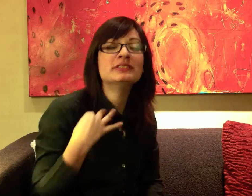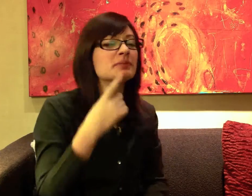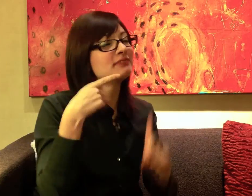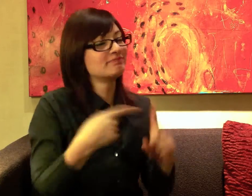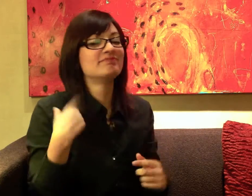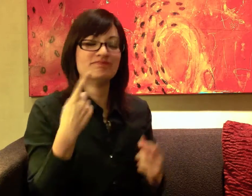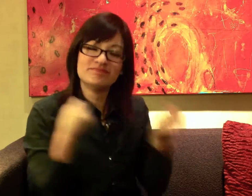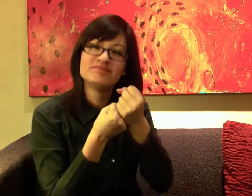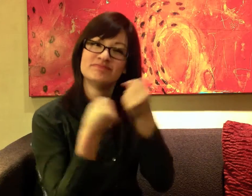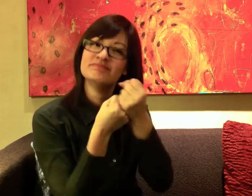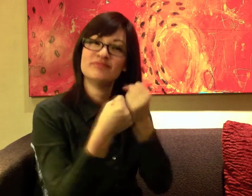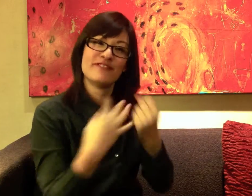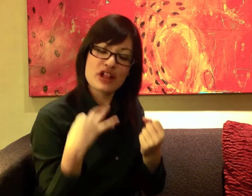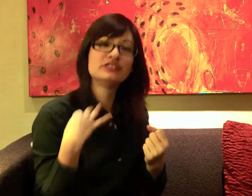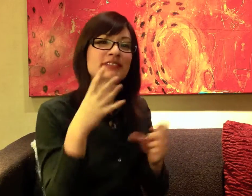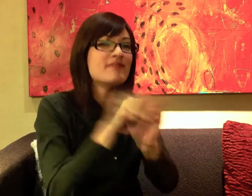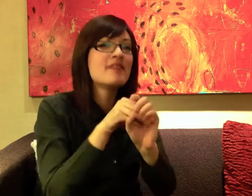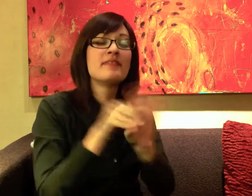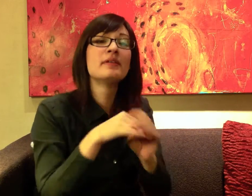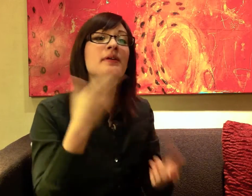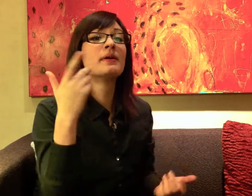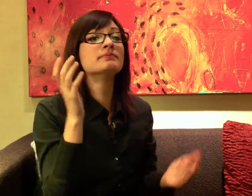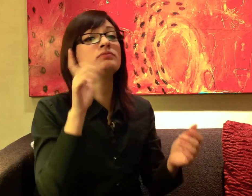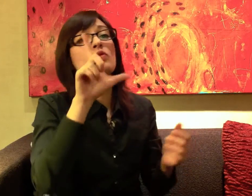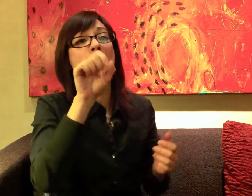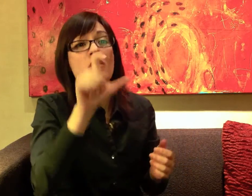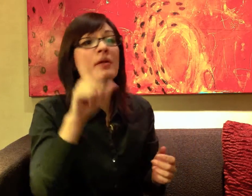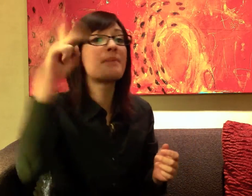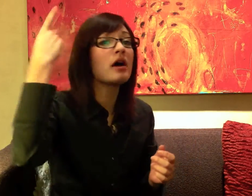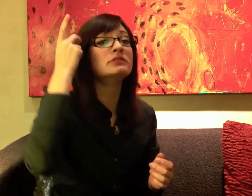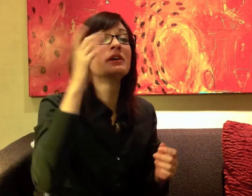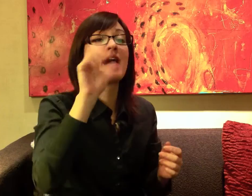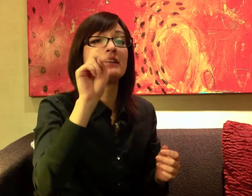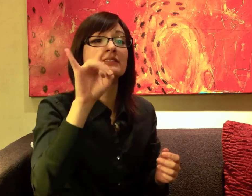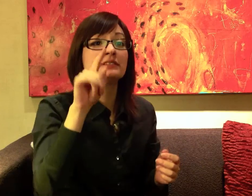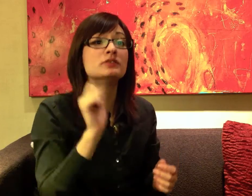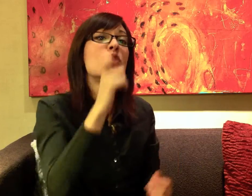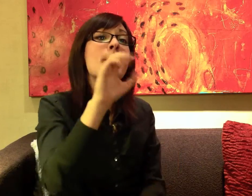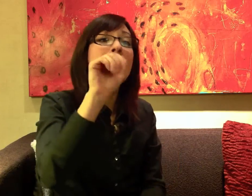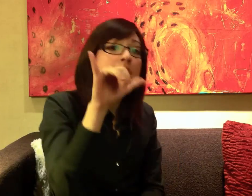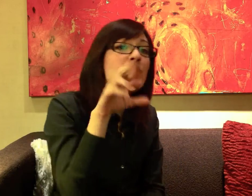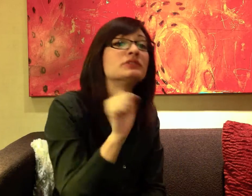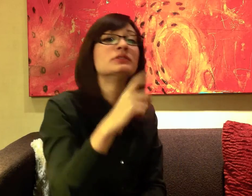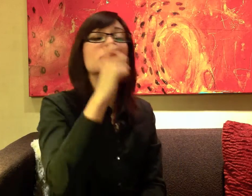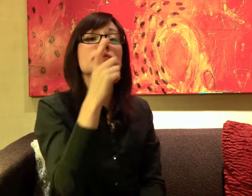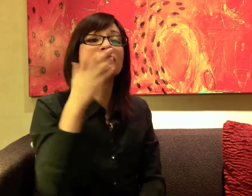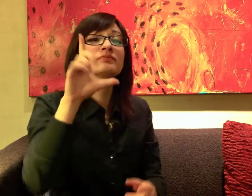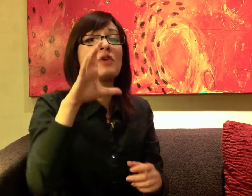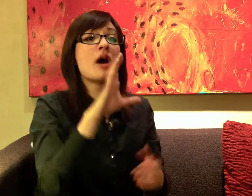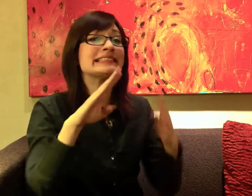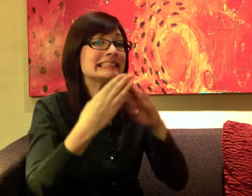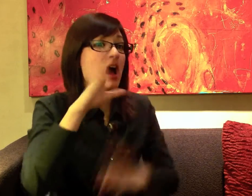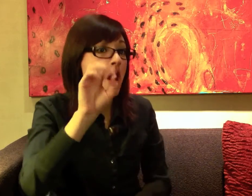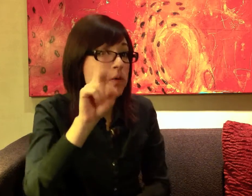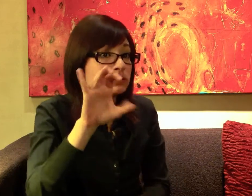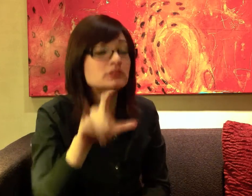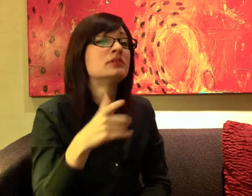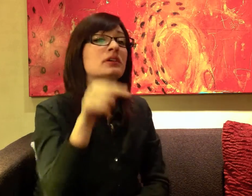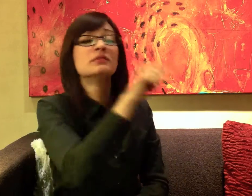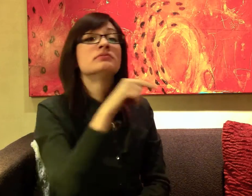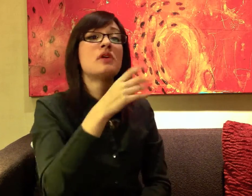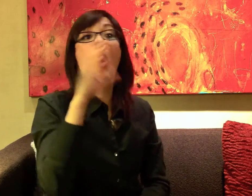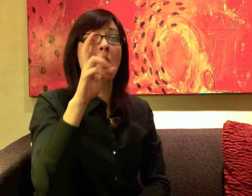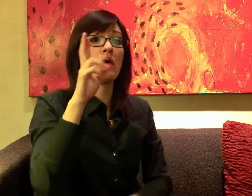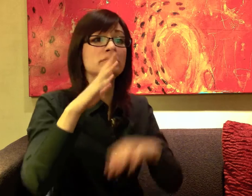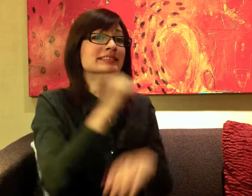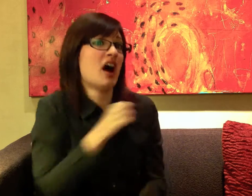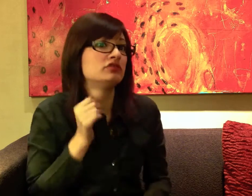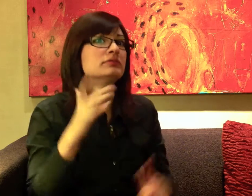I’ve always been in favor of volunteerism. Think about local political candidates, mayors, city council, Senators,